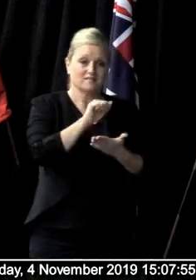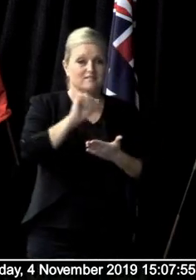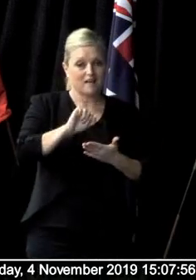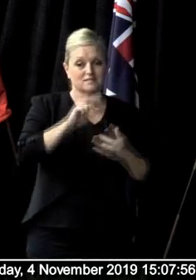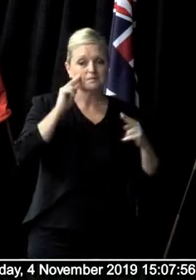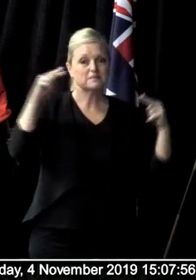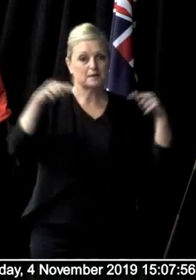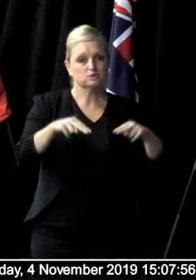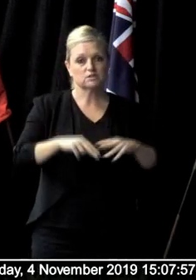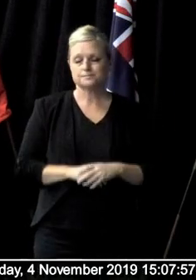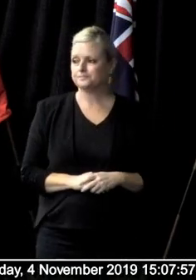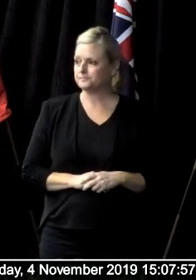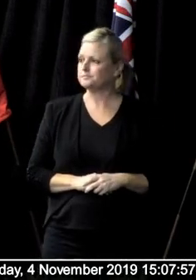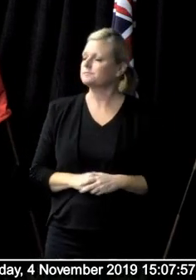Sorry, please continue if you had something to say?